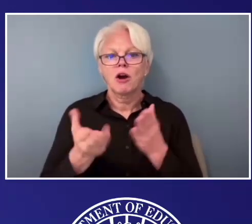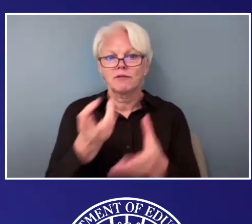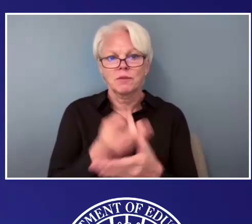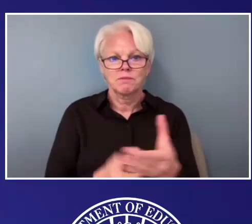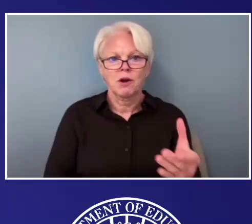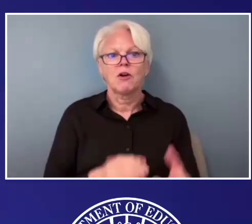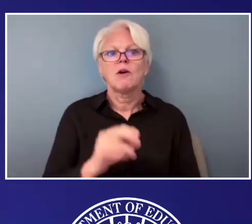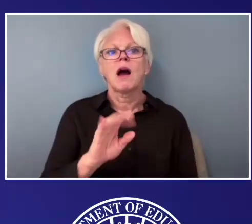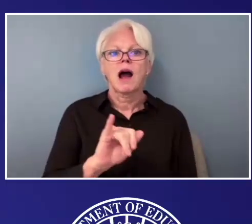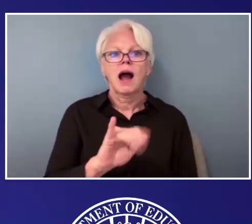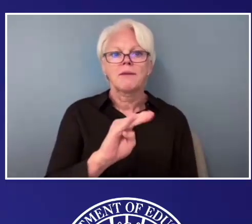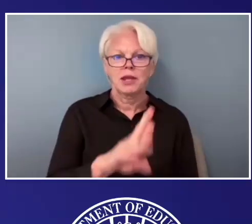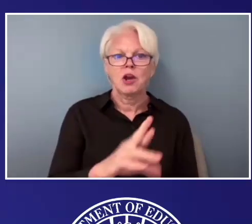So the answer to that question is yes.